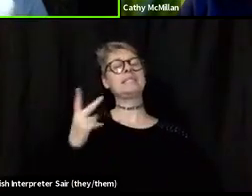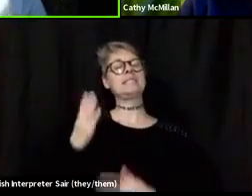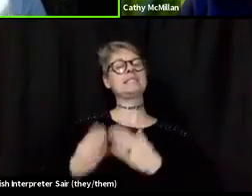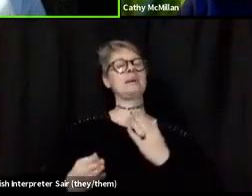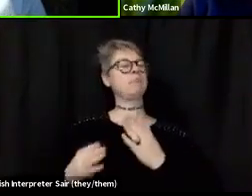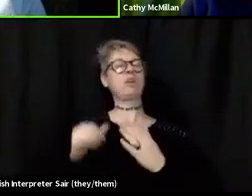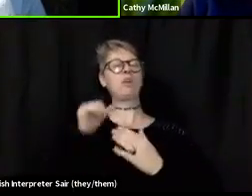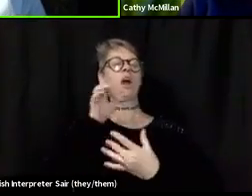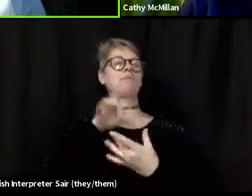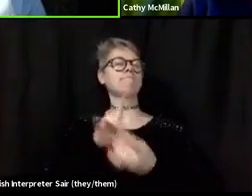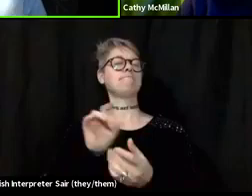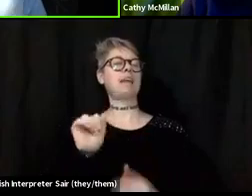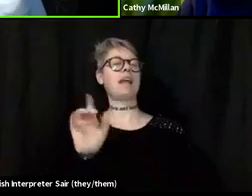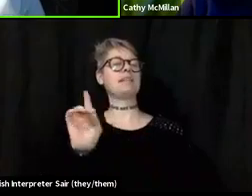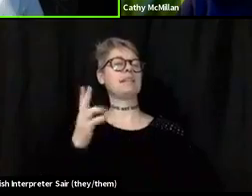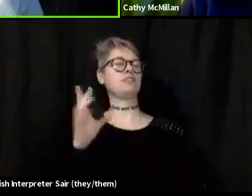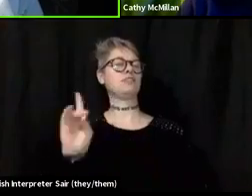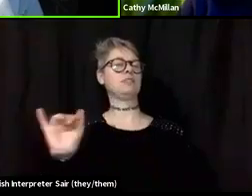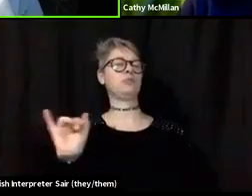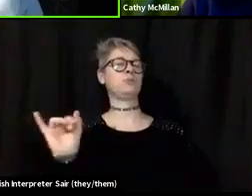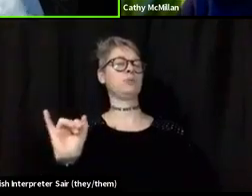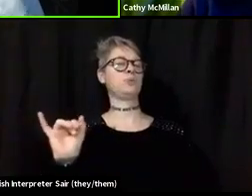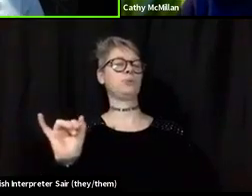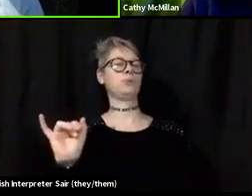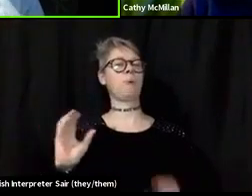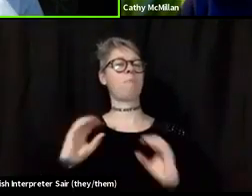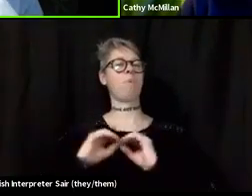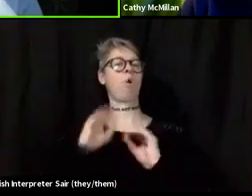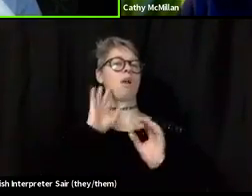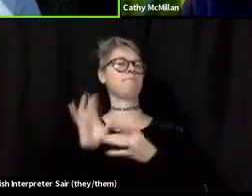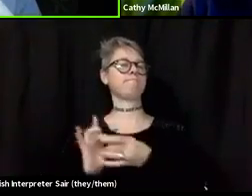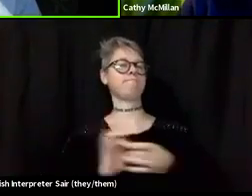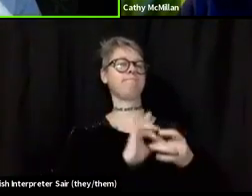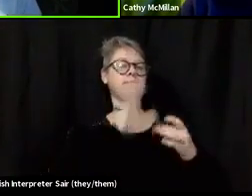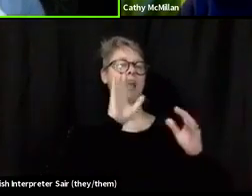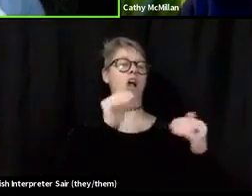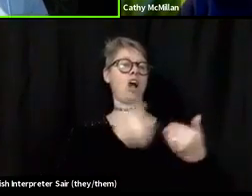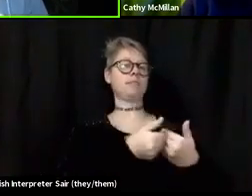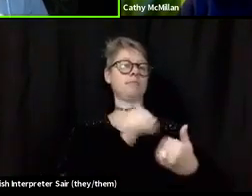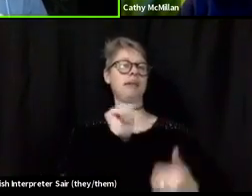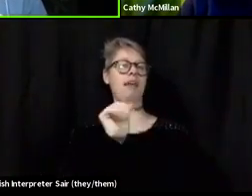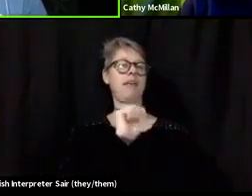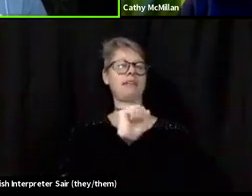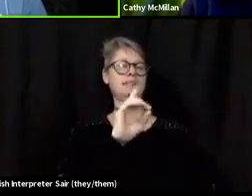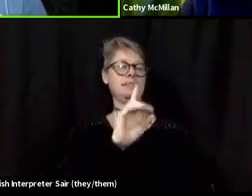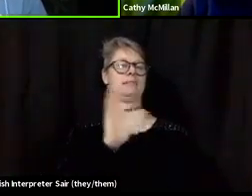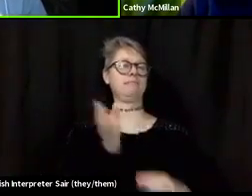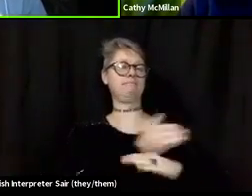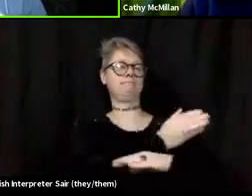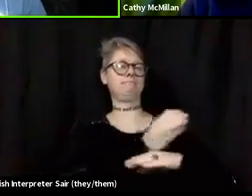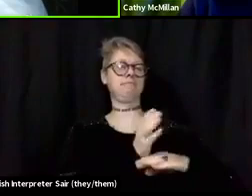said, I'm sorry said, I'm seeing some things here that are not typical at here that are not typical ADHD traits. They are more and the artist They are more in the autism.